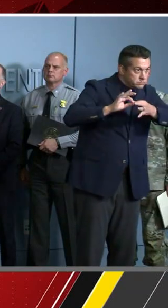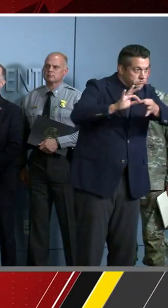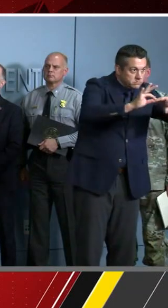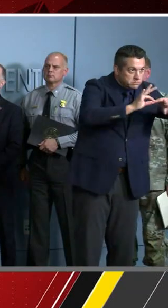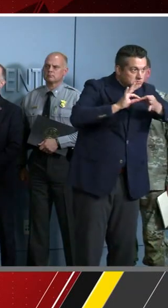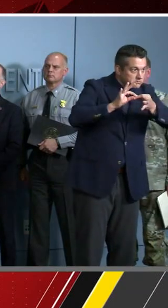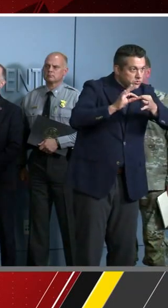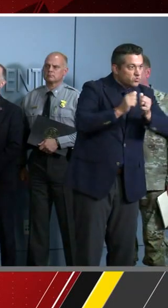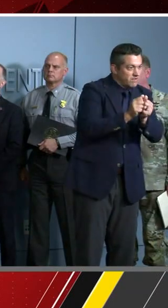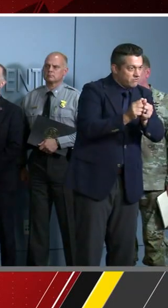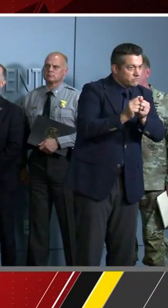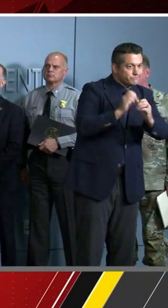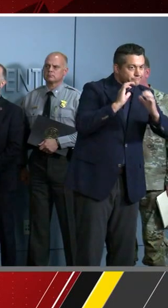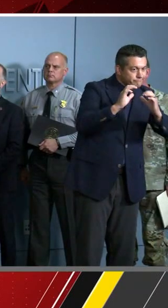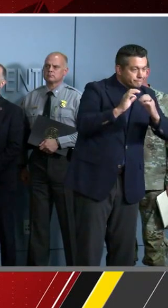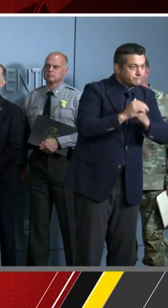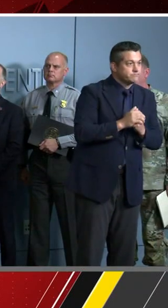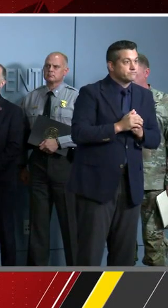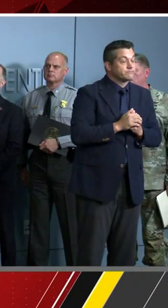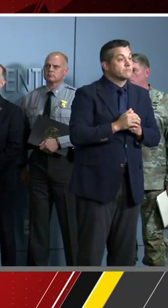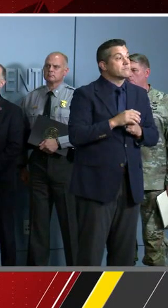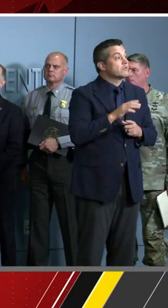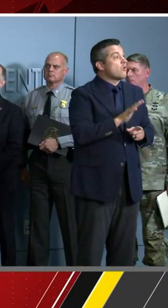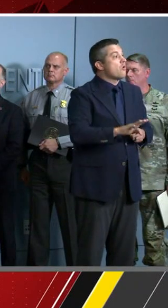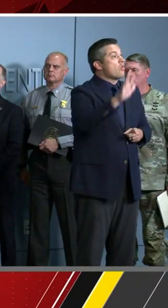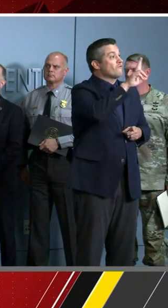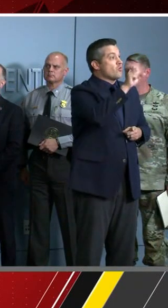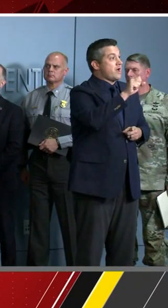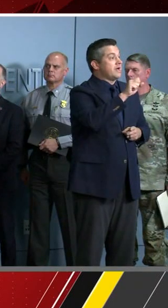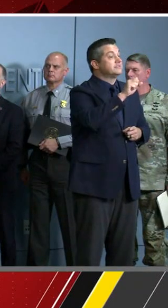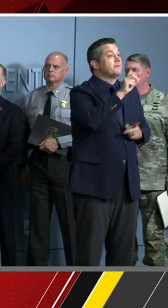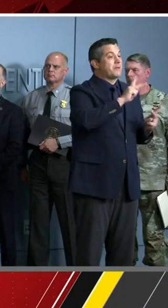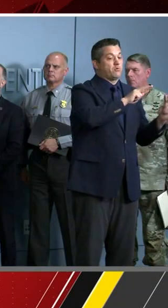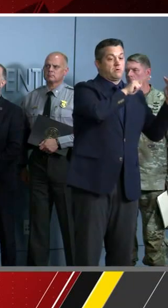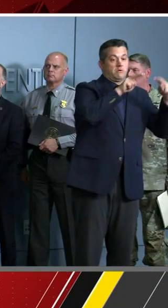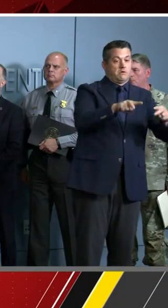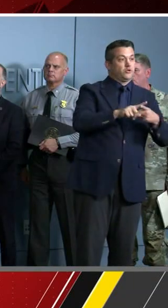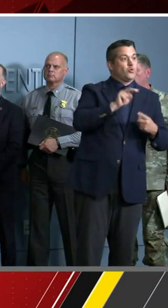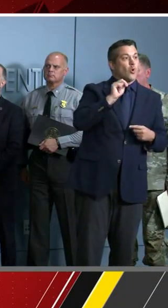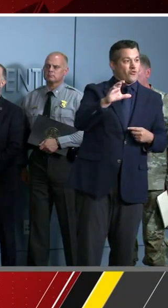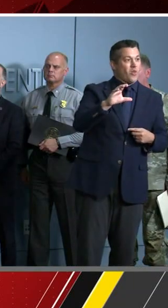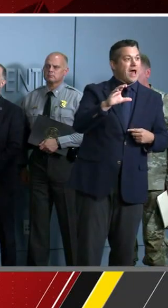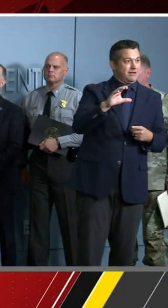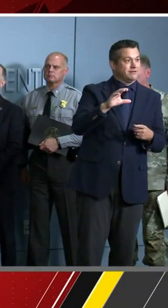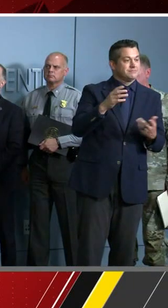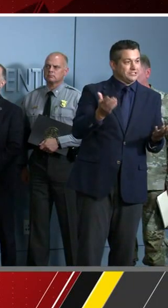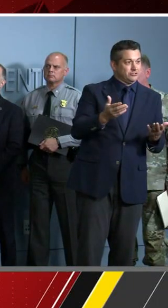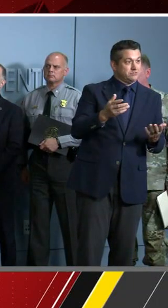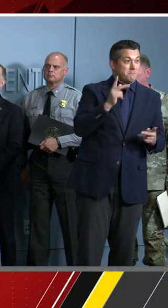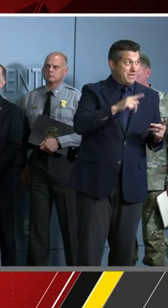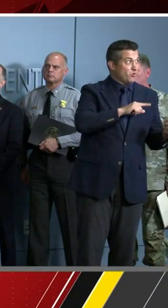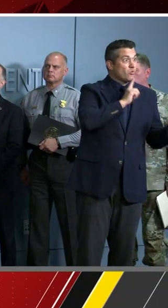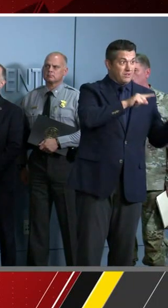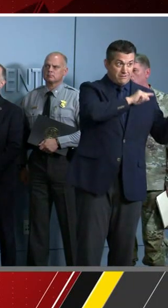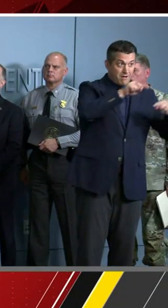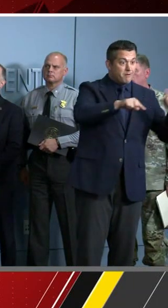across the country people will look at our emergency operations